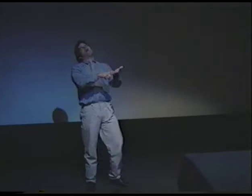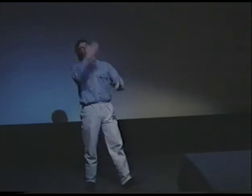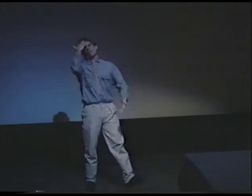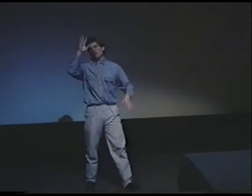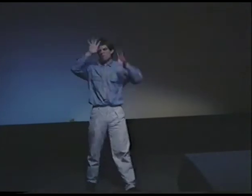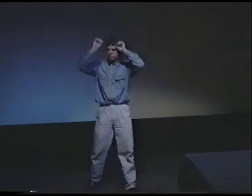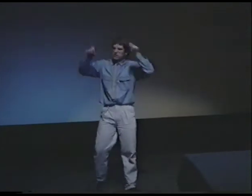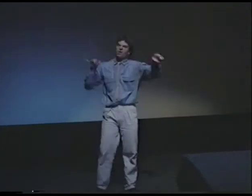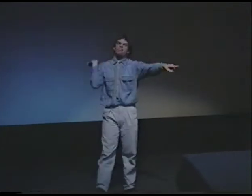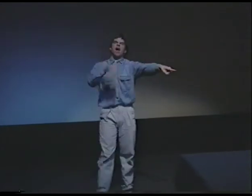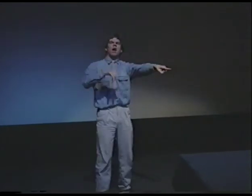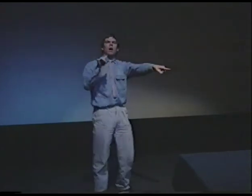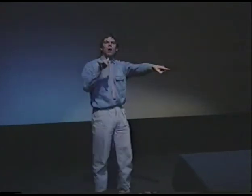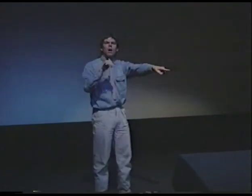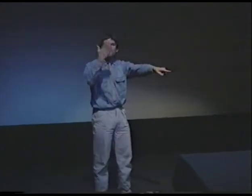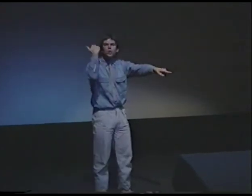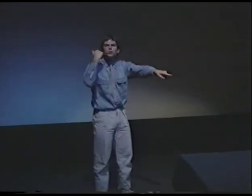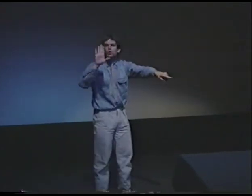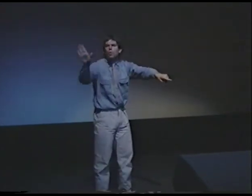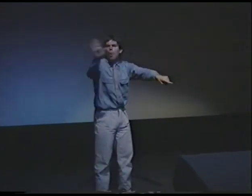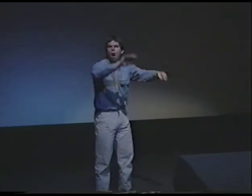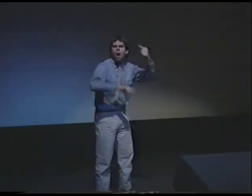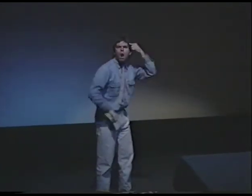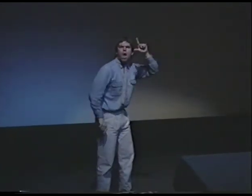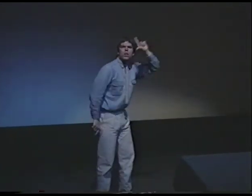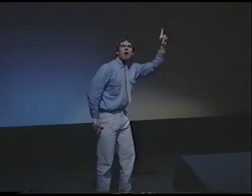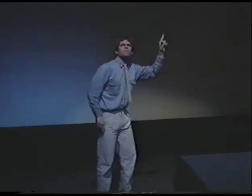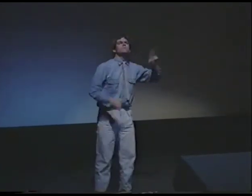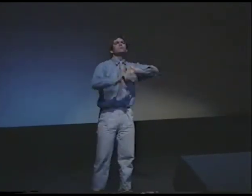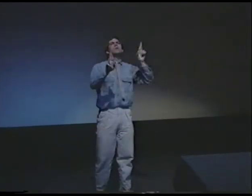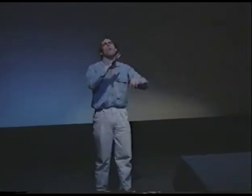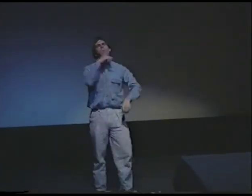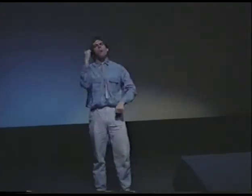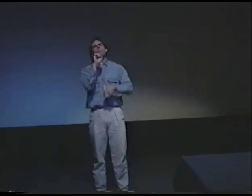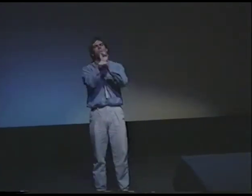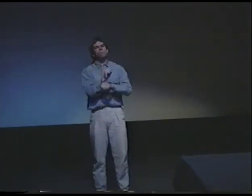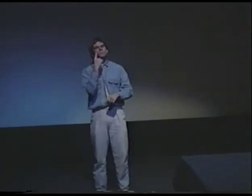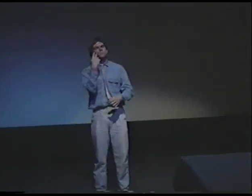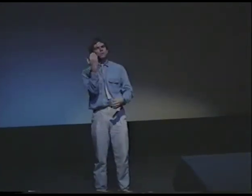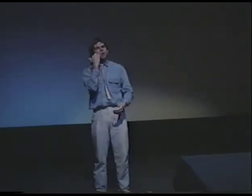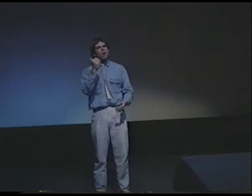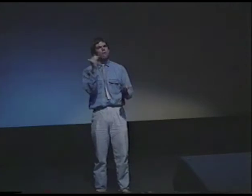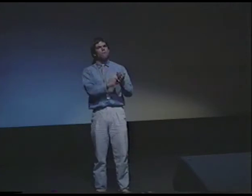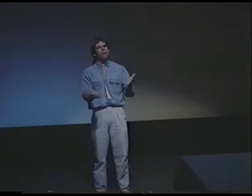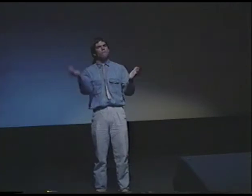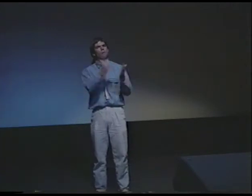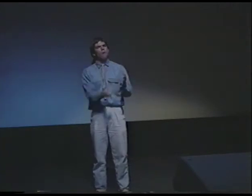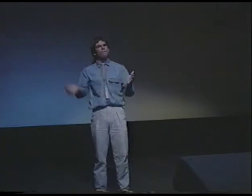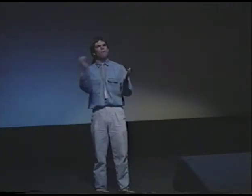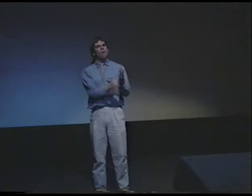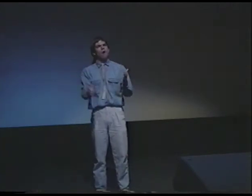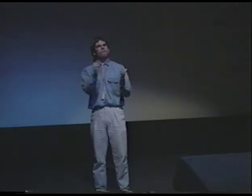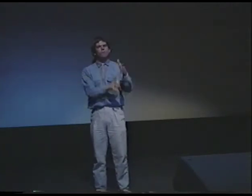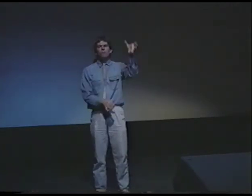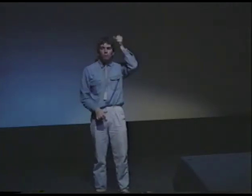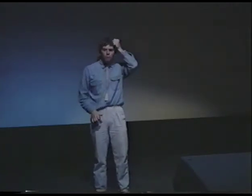You would recognize him right away, ah, that's the president. That's from your left side. And it knows right off the bat what's going on.